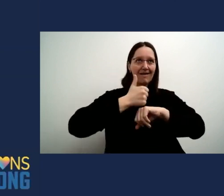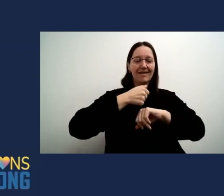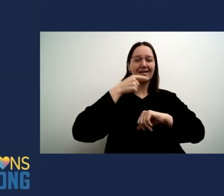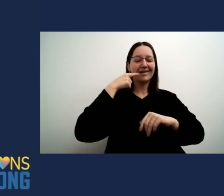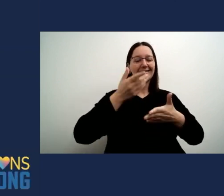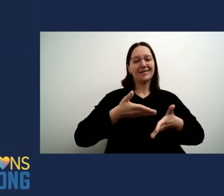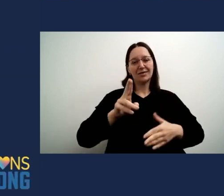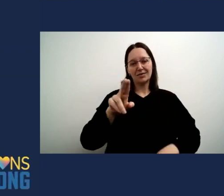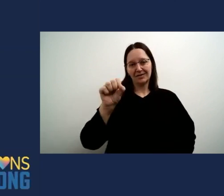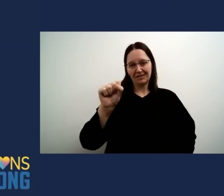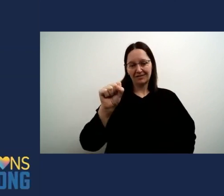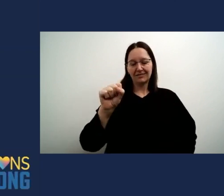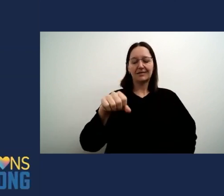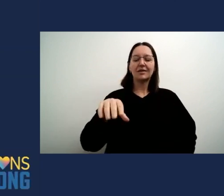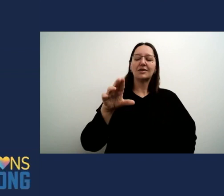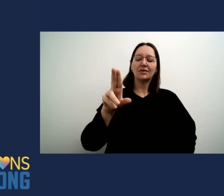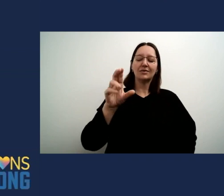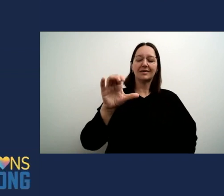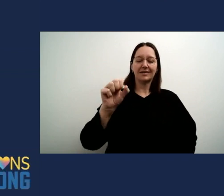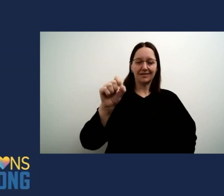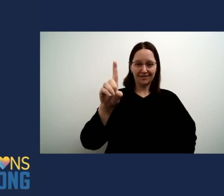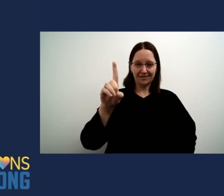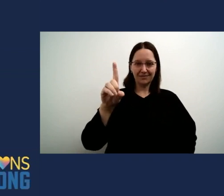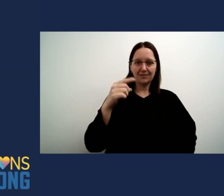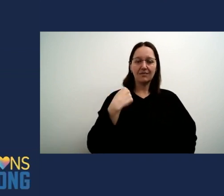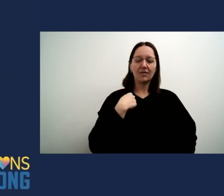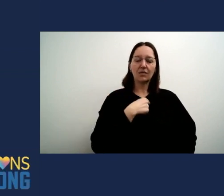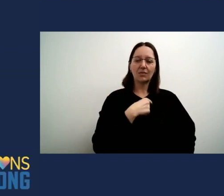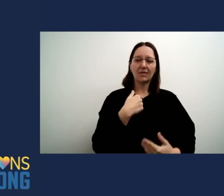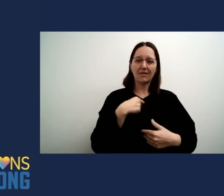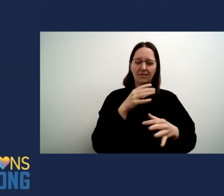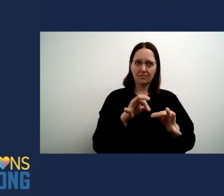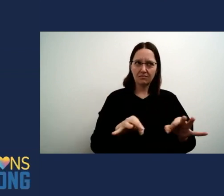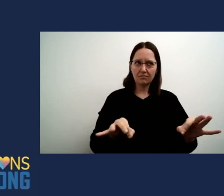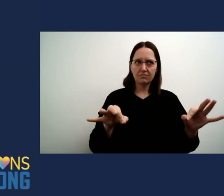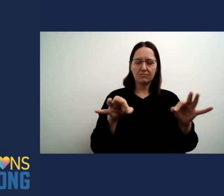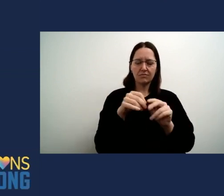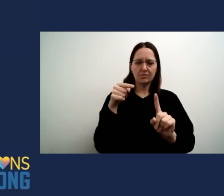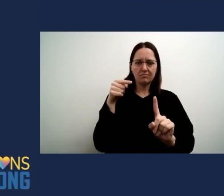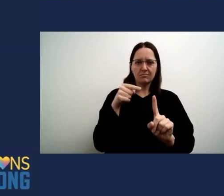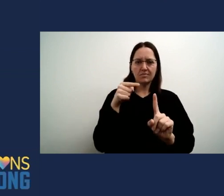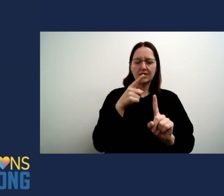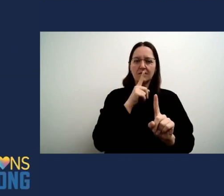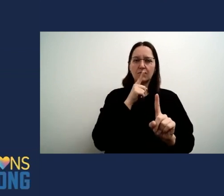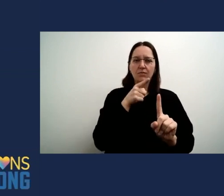research-driven, patient-dedicated and service-oriented and a preferred destination for students,